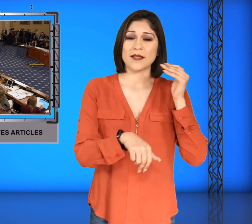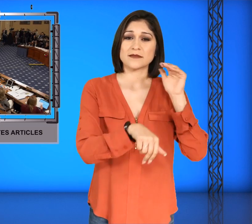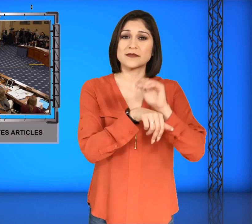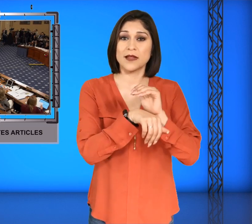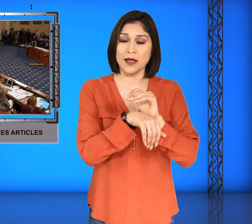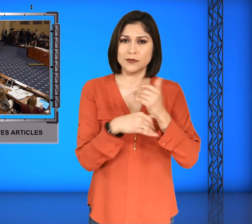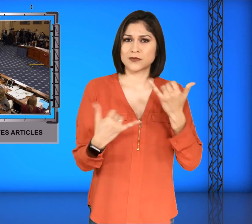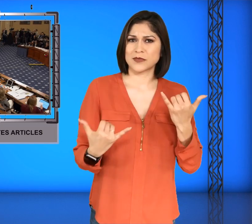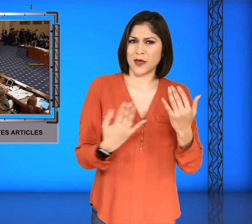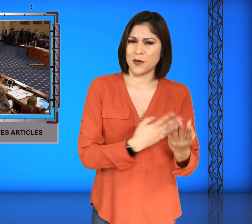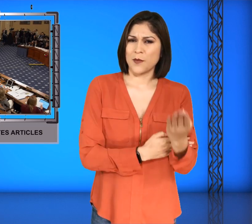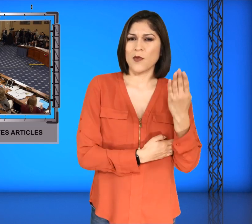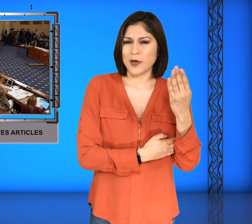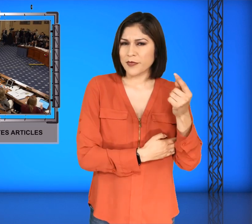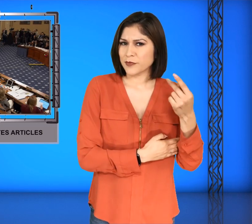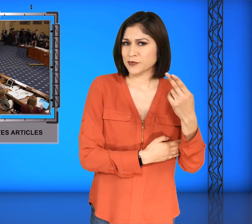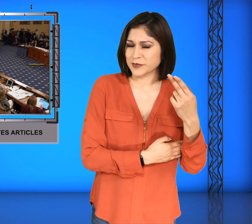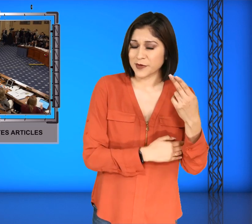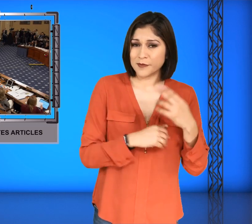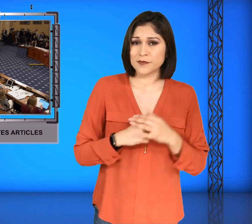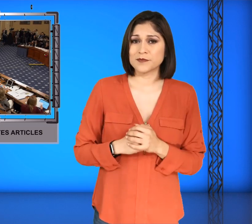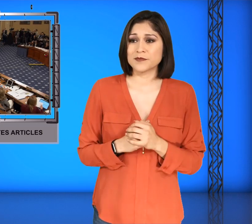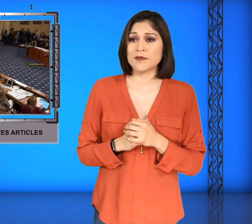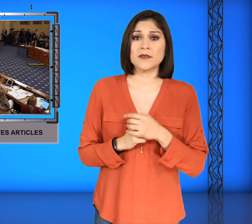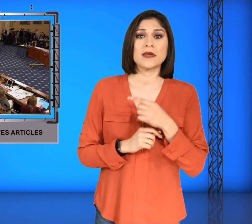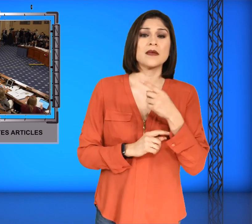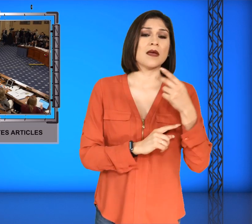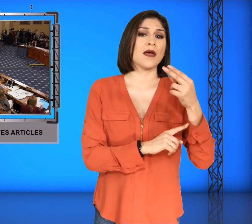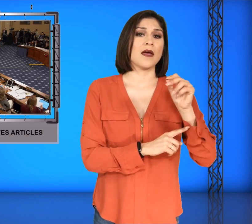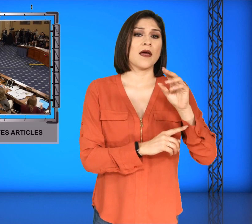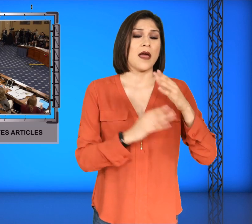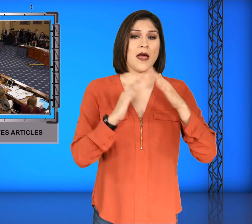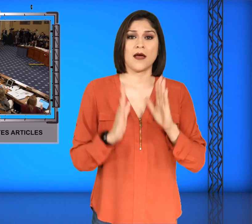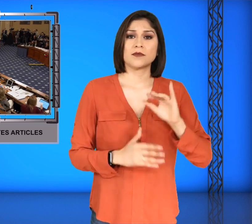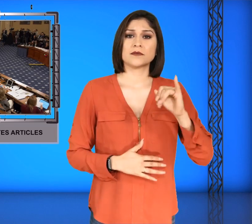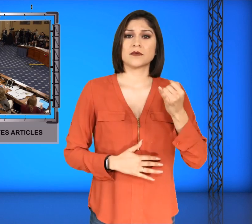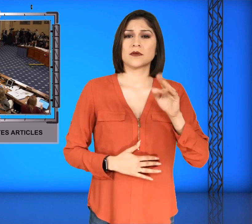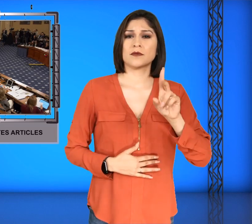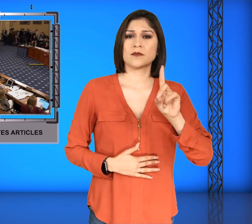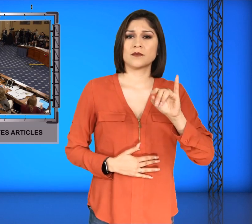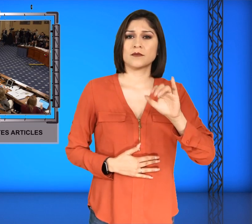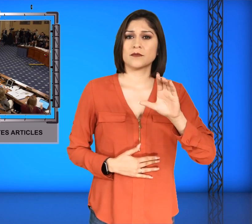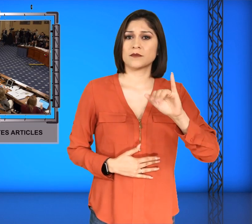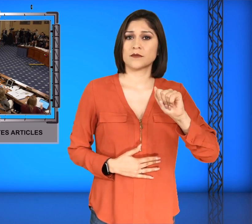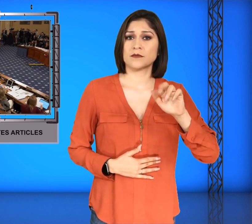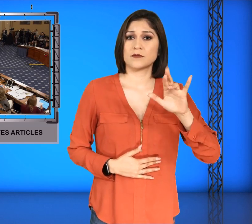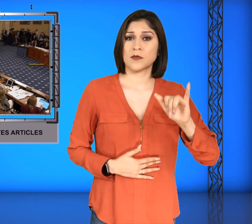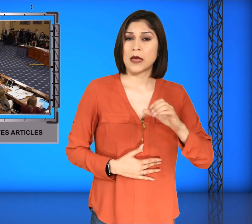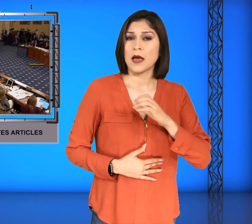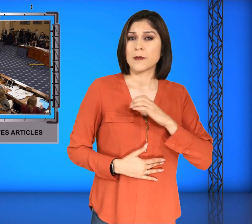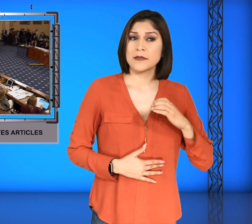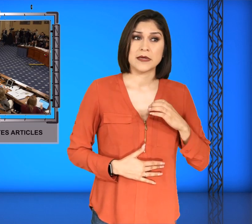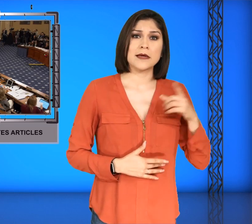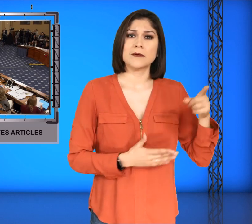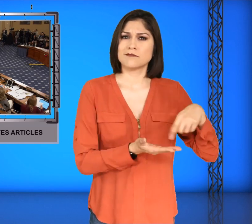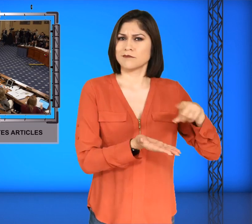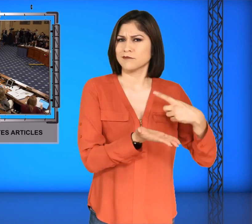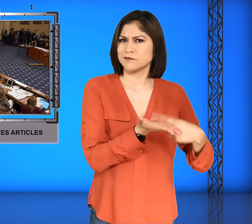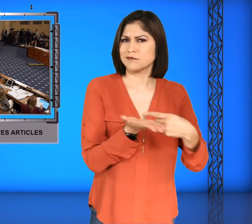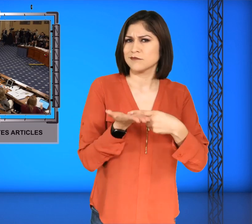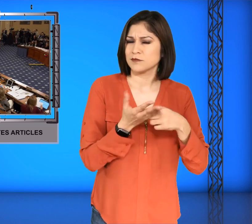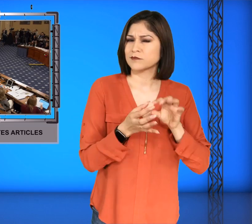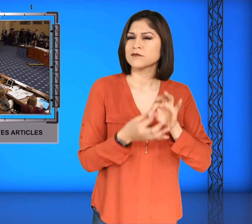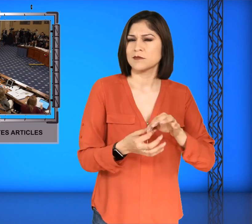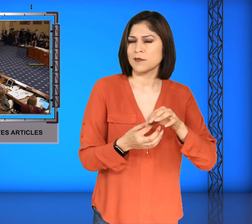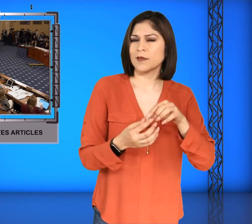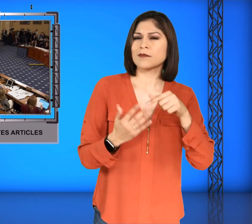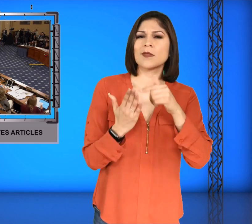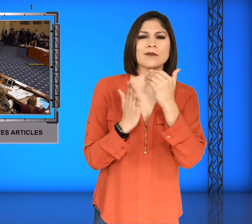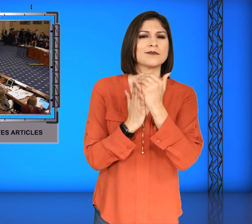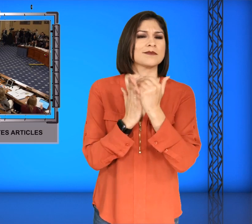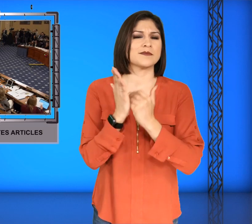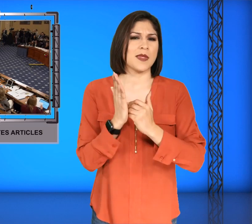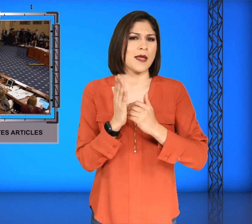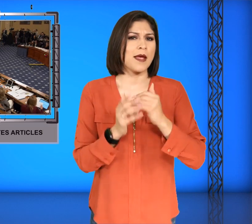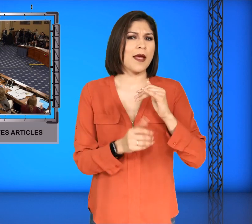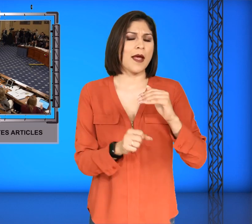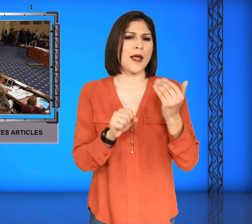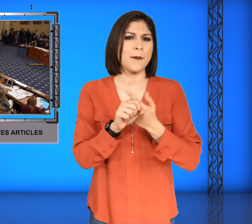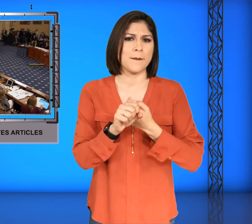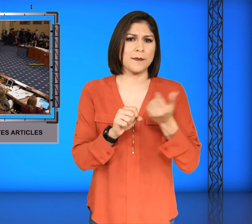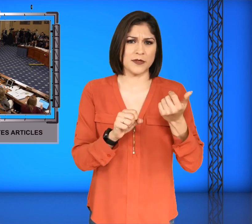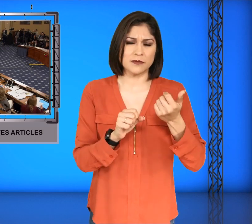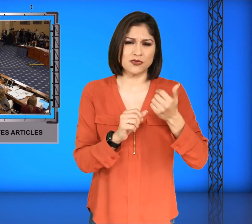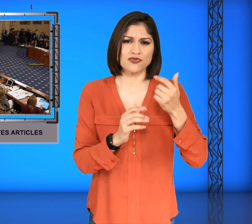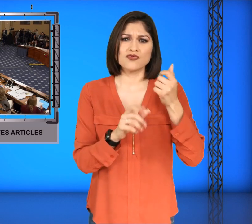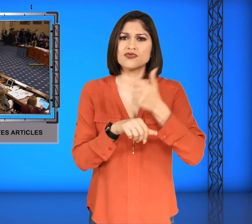Last night and today (Thursday) the House Judiciary Committee debated articles of impeachment